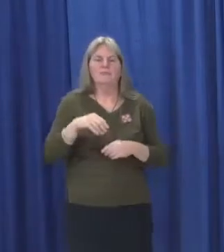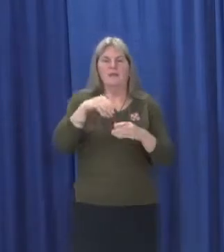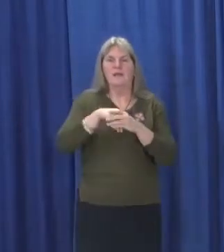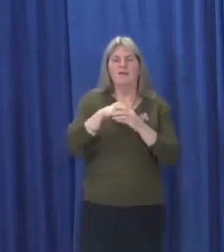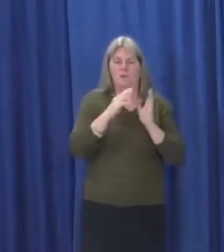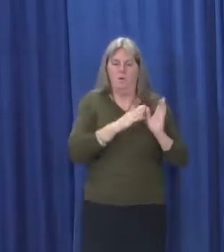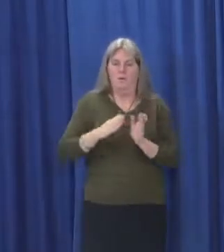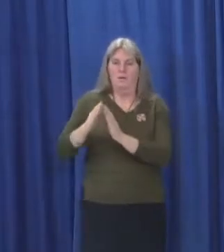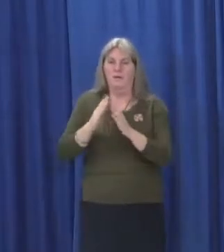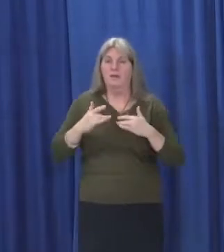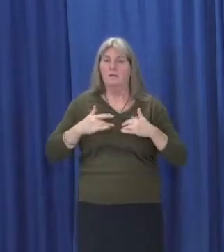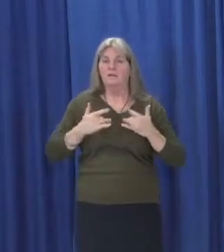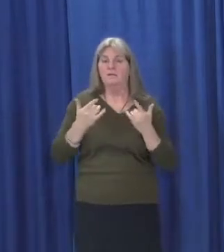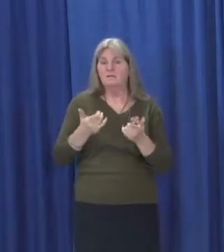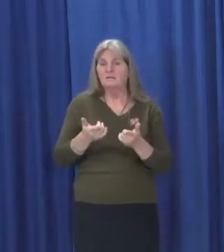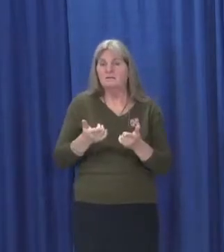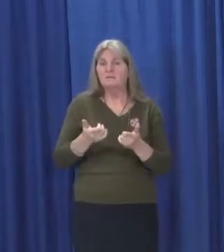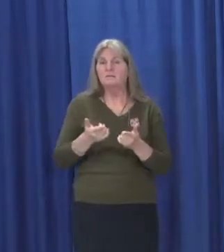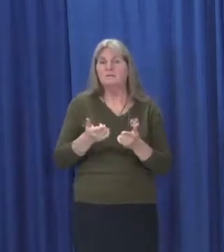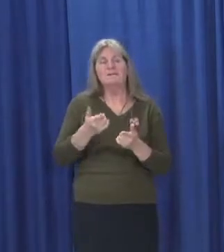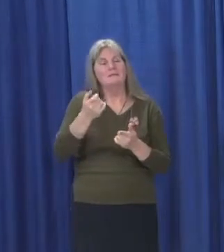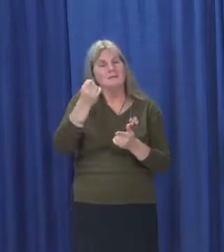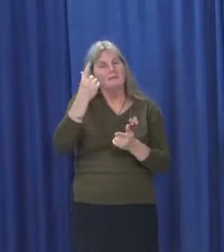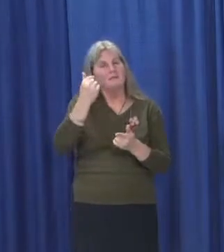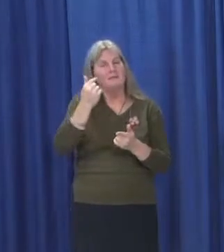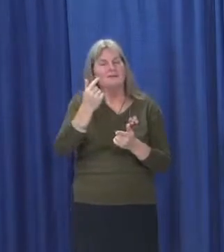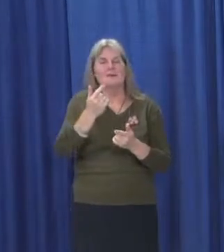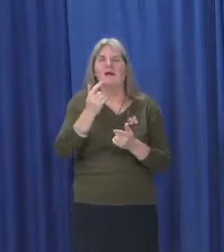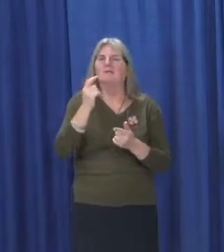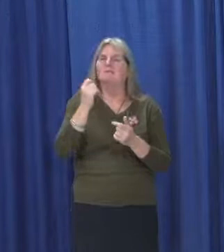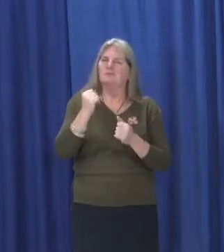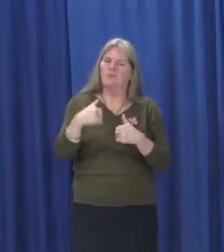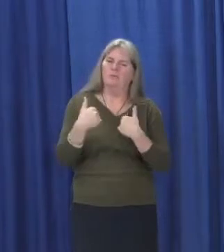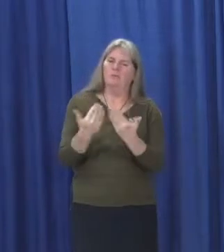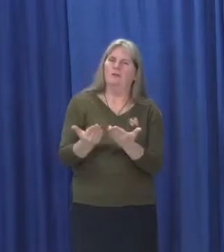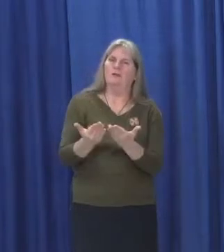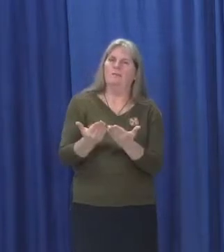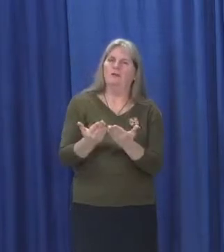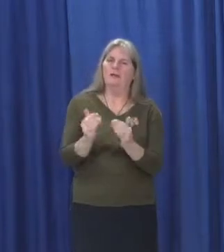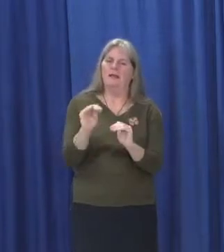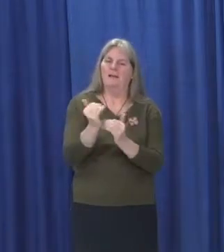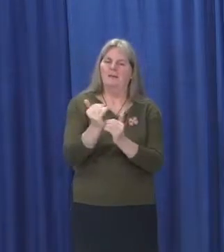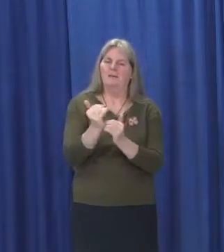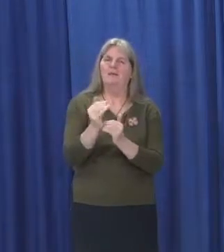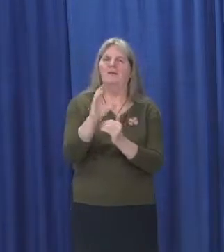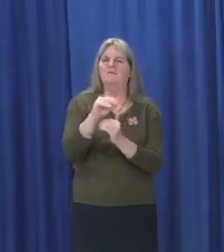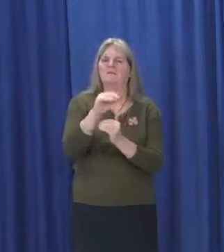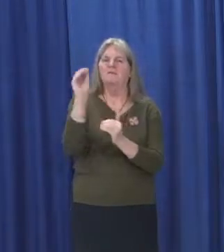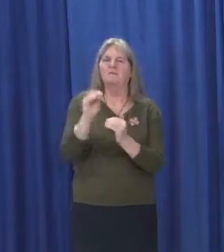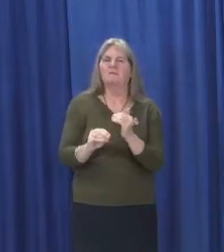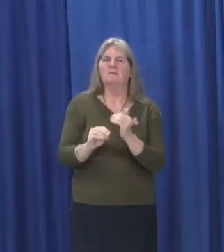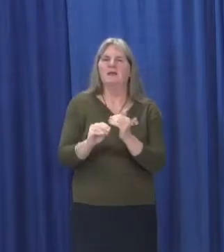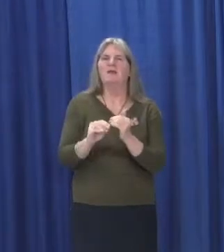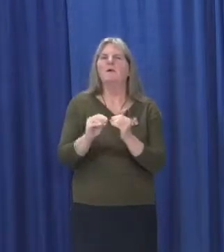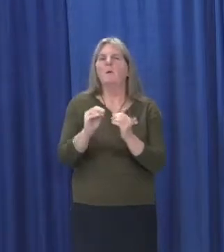For indoor organize gatherings the strong recommendation is they be limited to 50 percent of